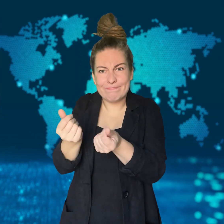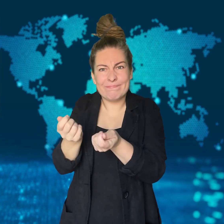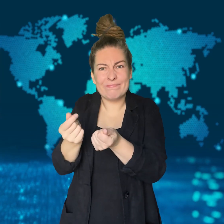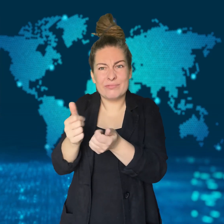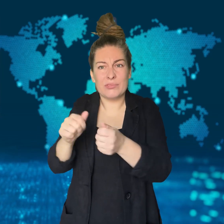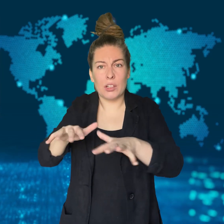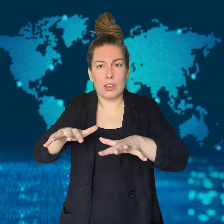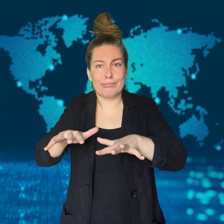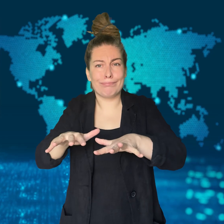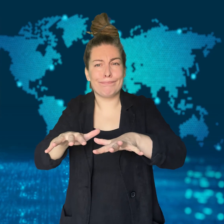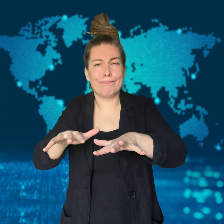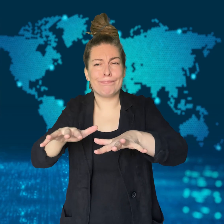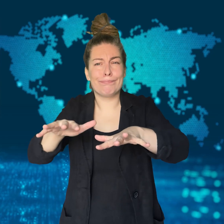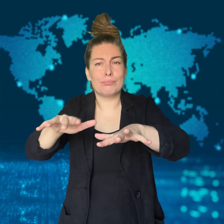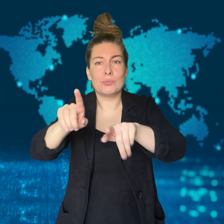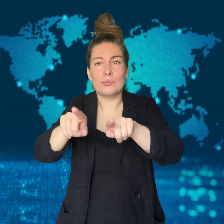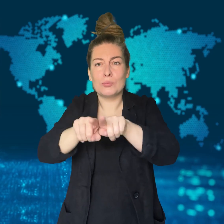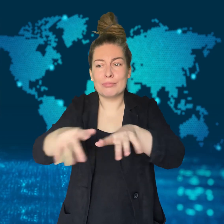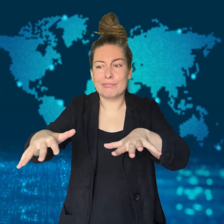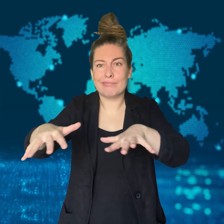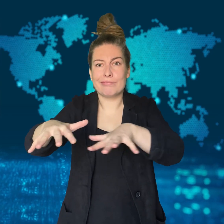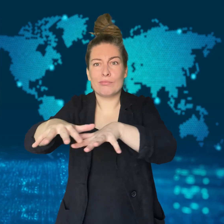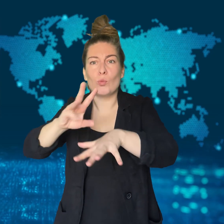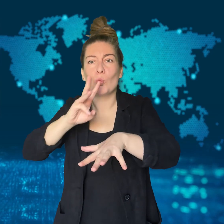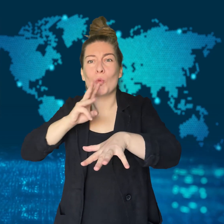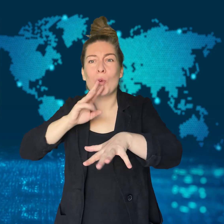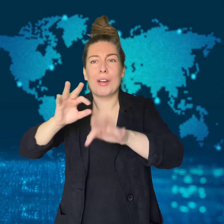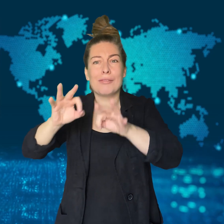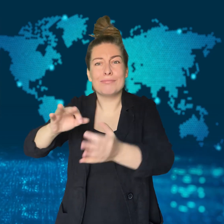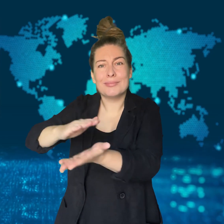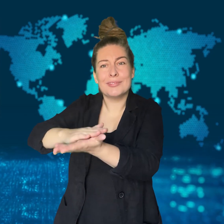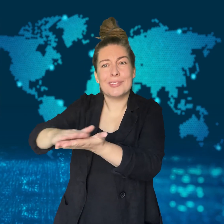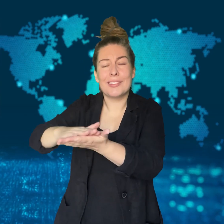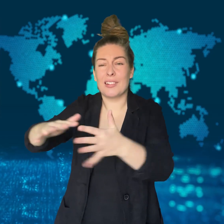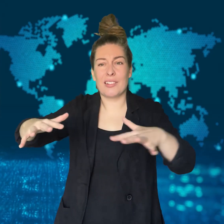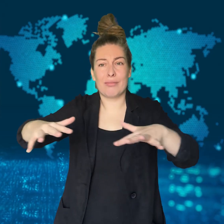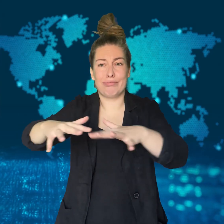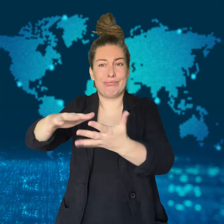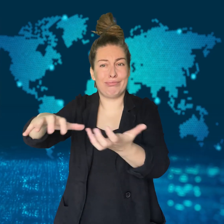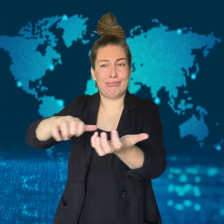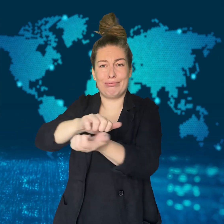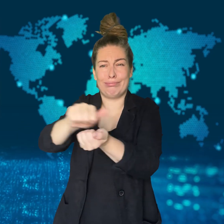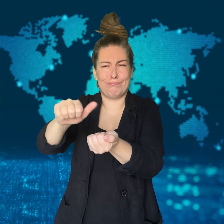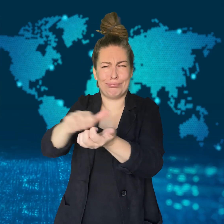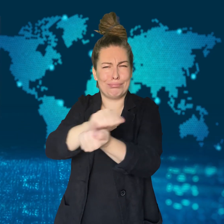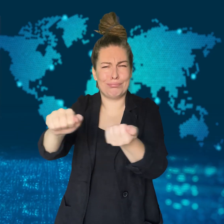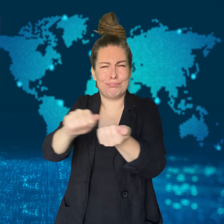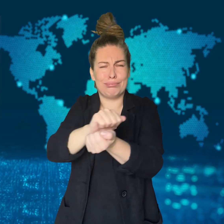and into several municipalities, destroying bridges, roads,